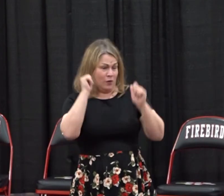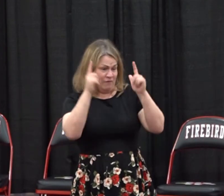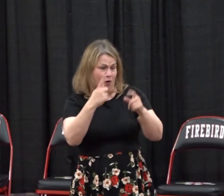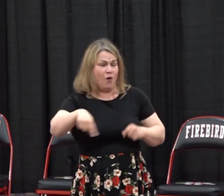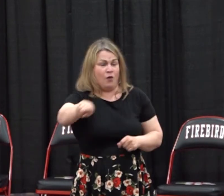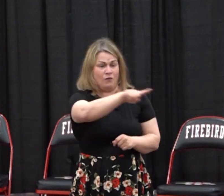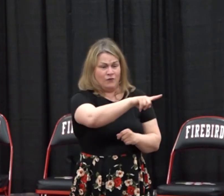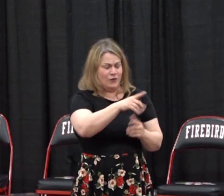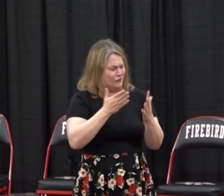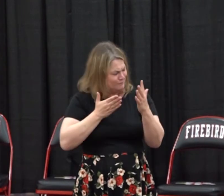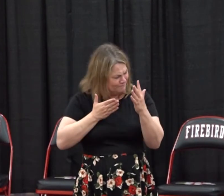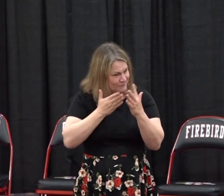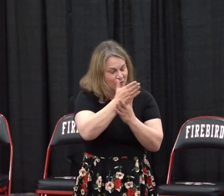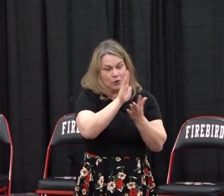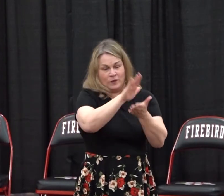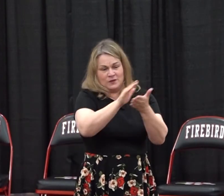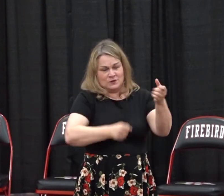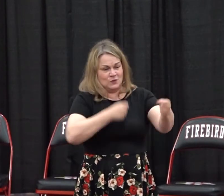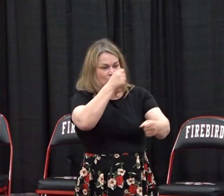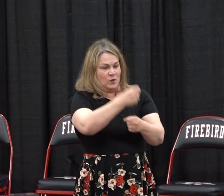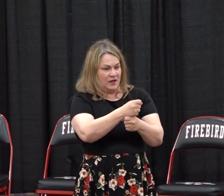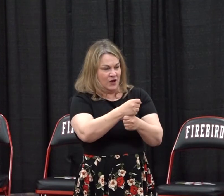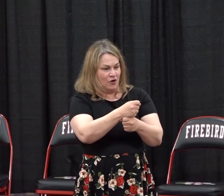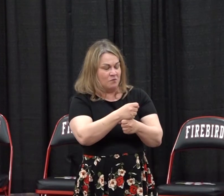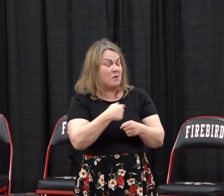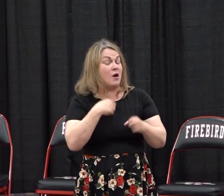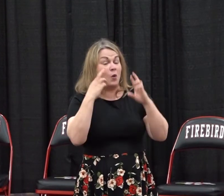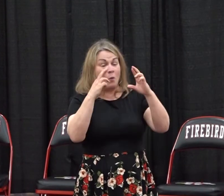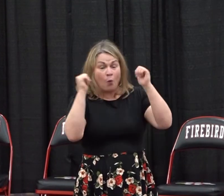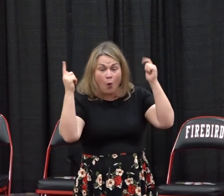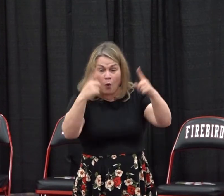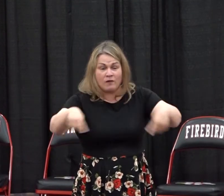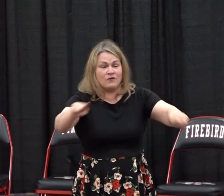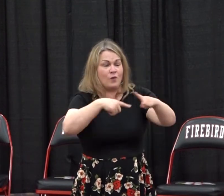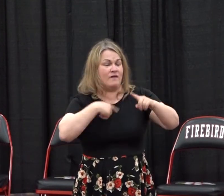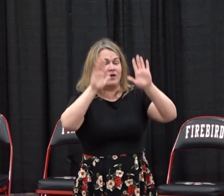But I am proud of every single one of you for making it through this school year.